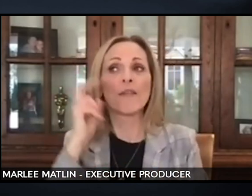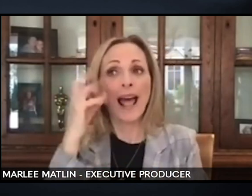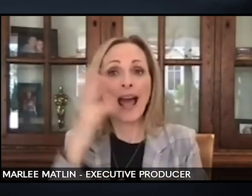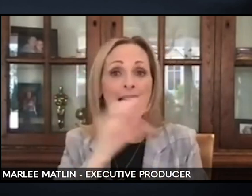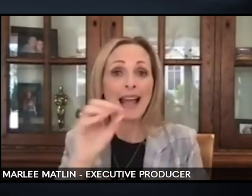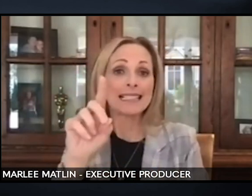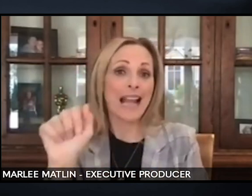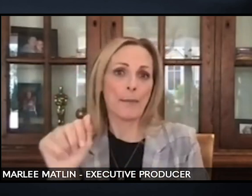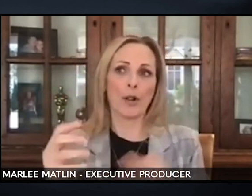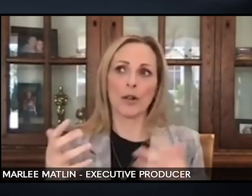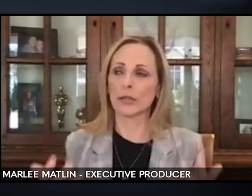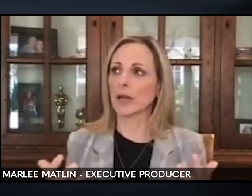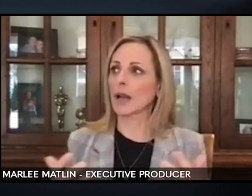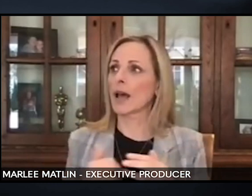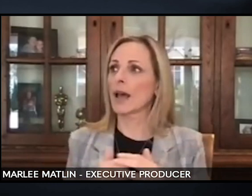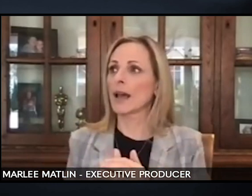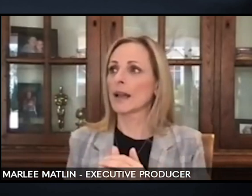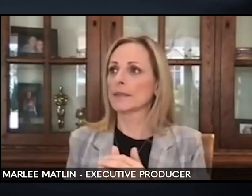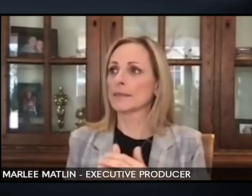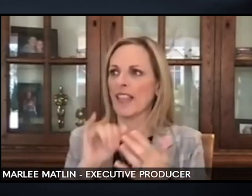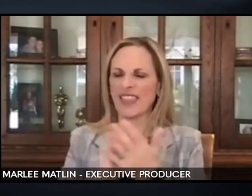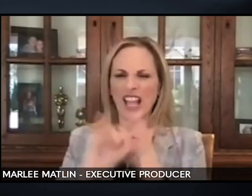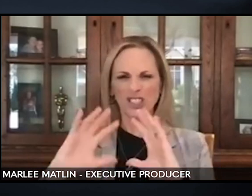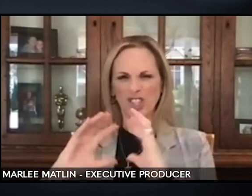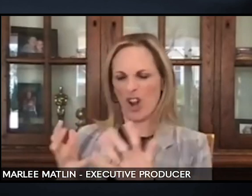comes to acting, particularly when it comes to deaf and now with DeafBlind